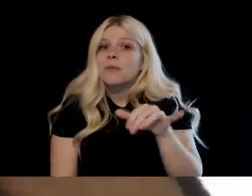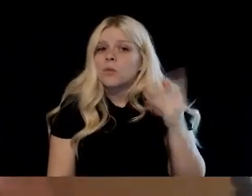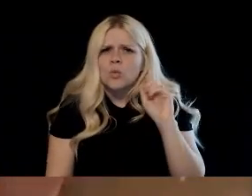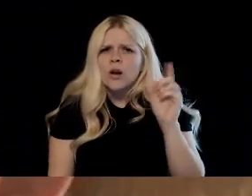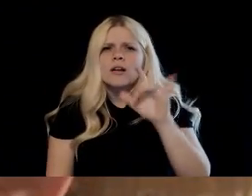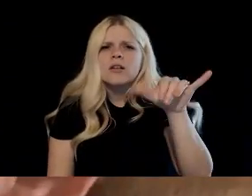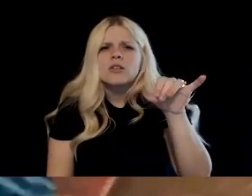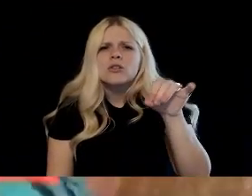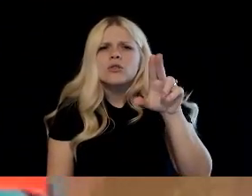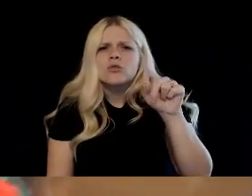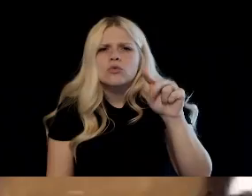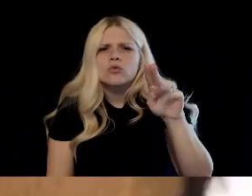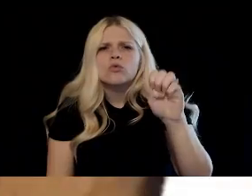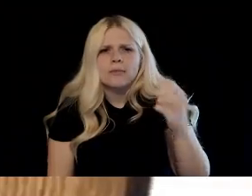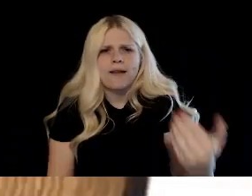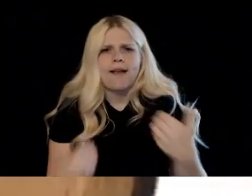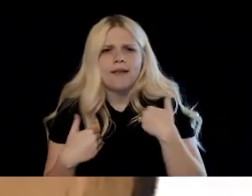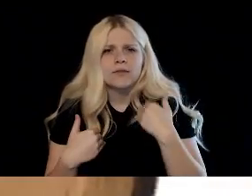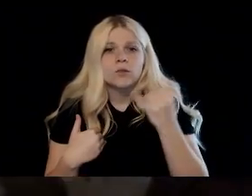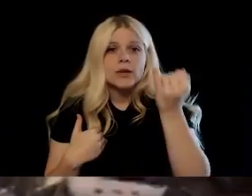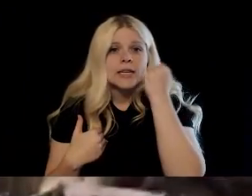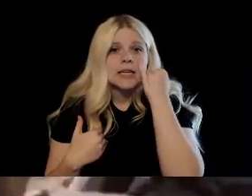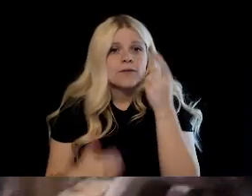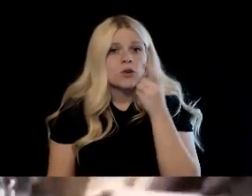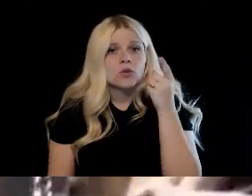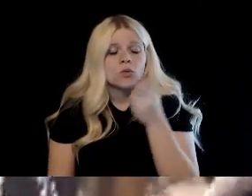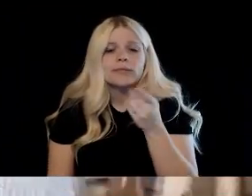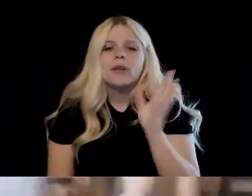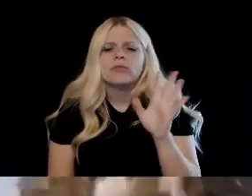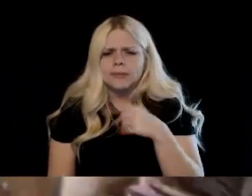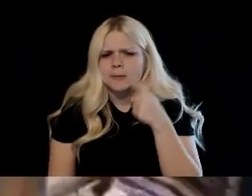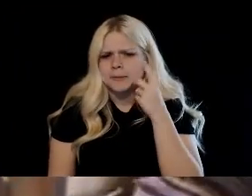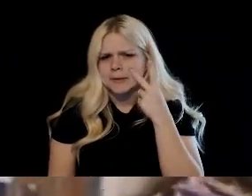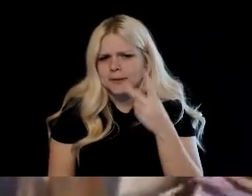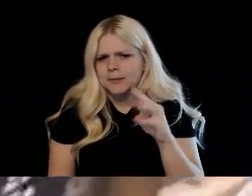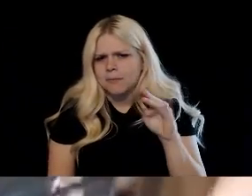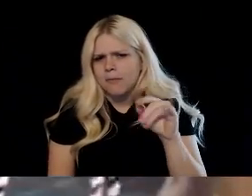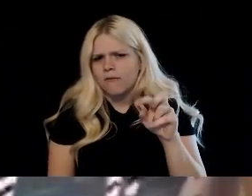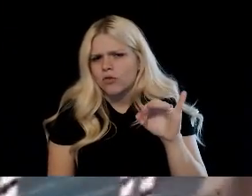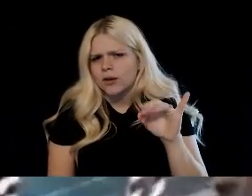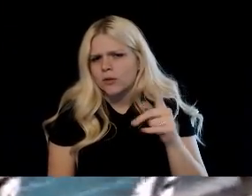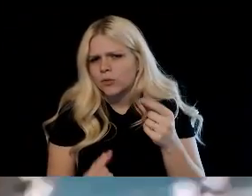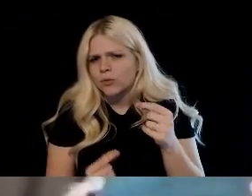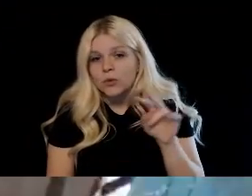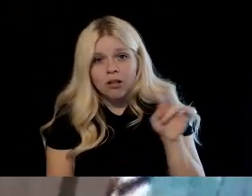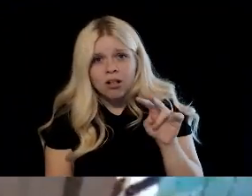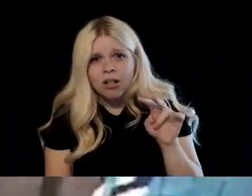I go see what's he's up to? Let's go see what Maverick is up to. You're making a big noise, bud!